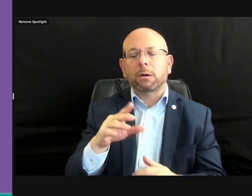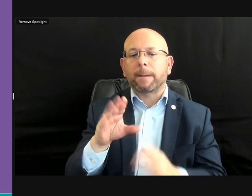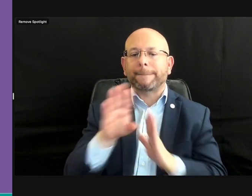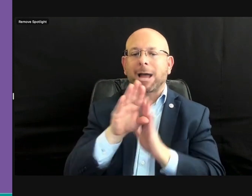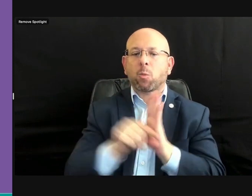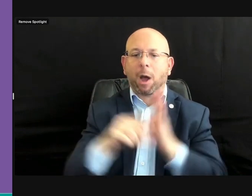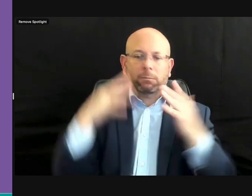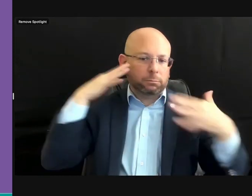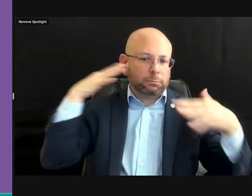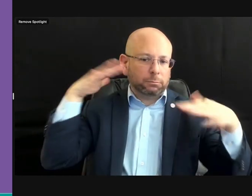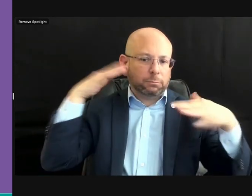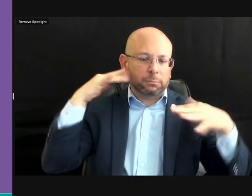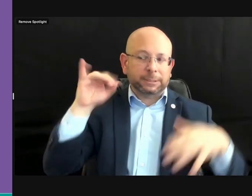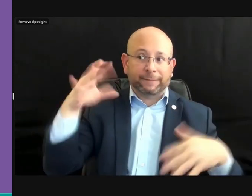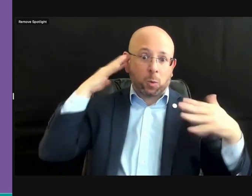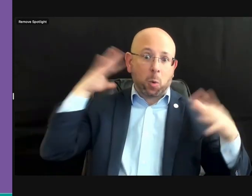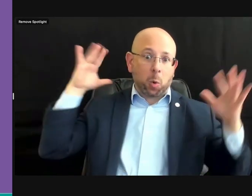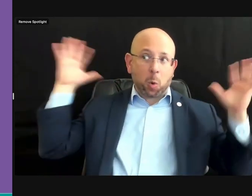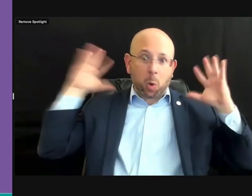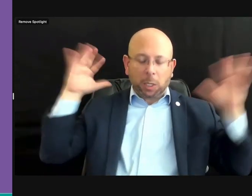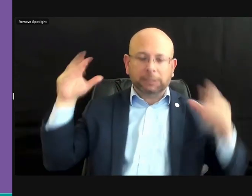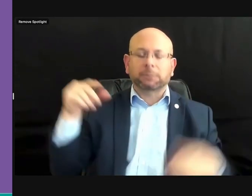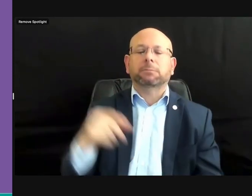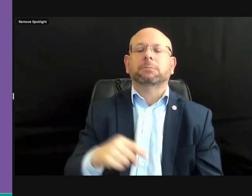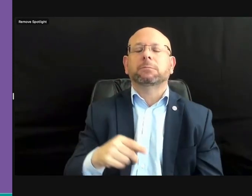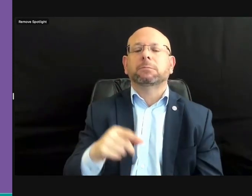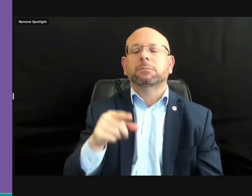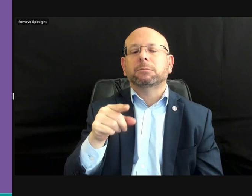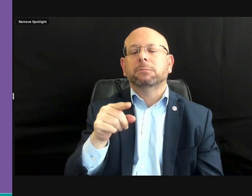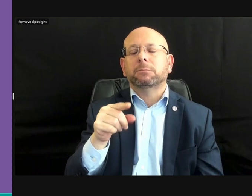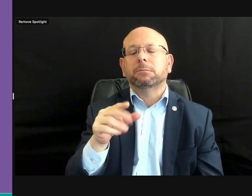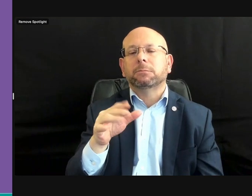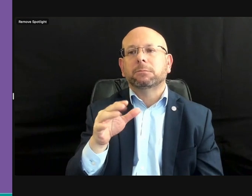Background noise is a major factor. If there's a lot of background noise,